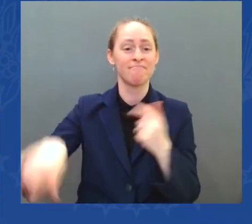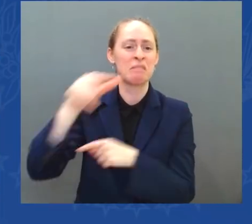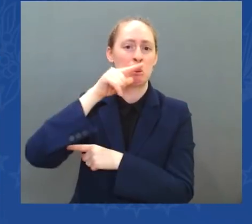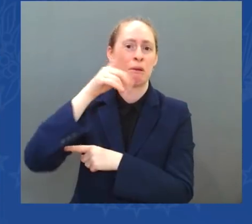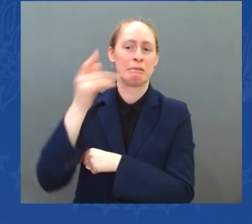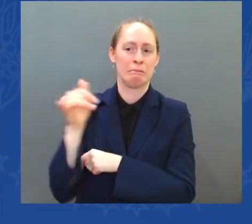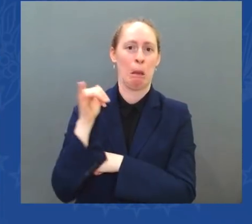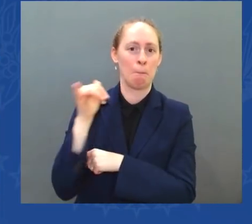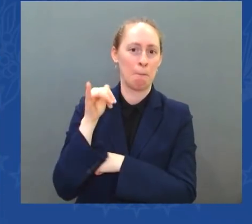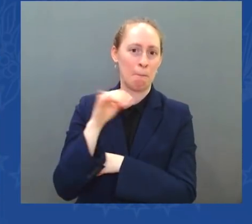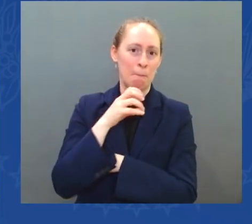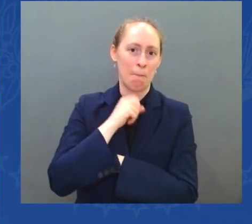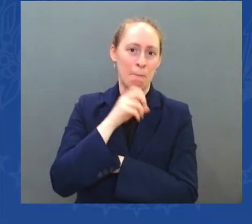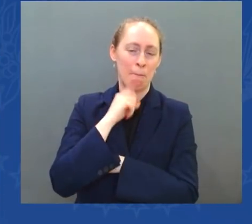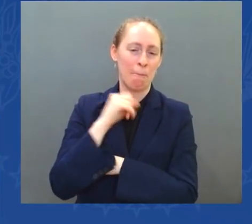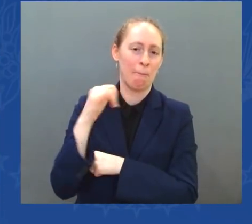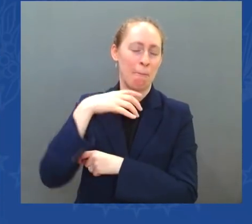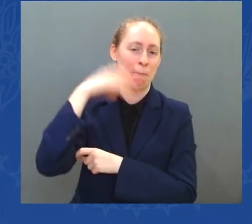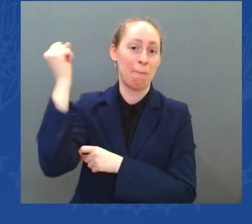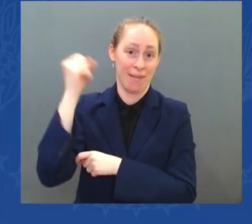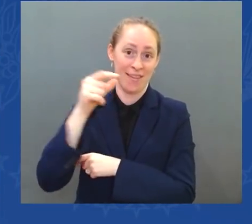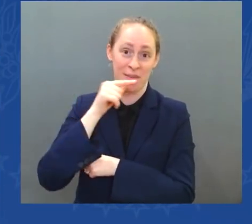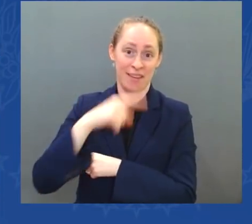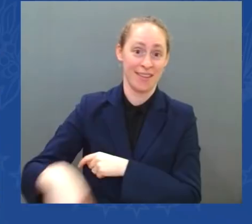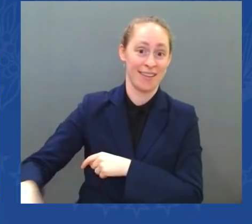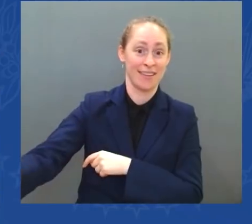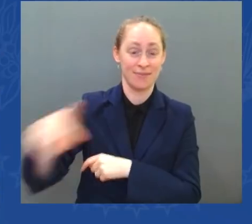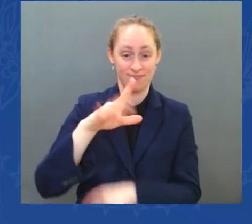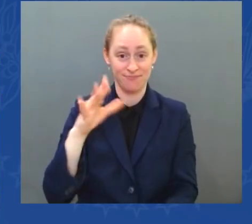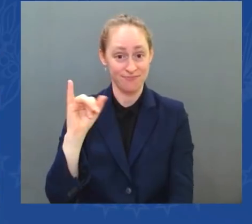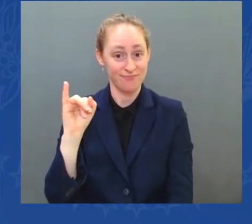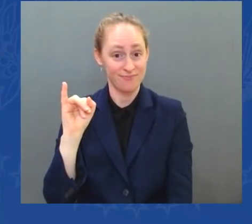they'd look like we're crazy. What do you mean? We're the leader in the world.